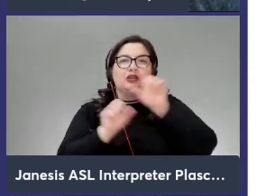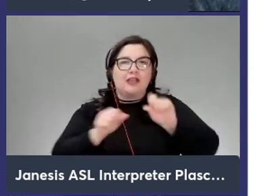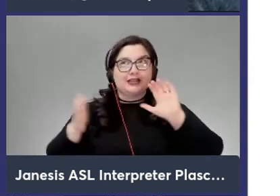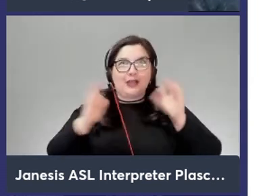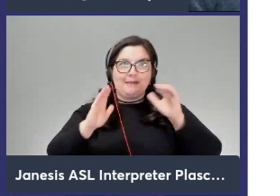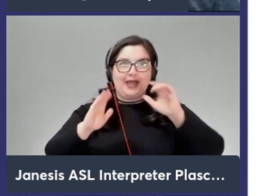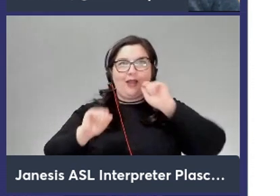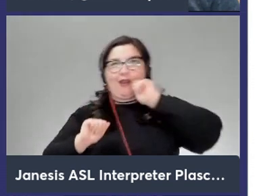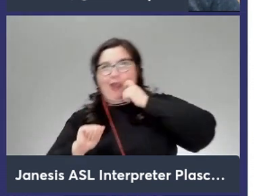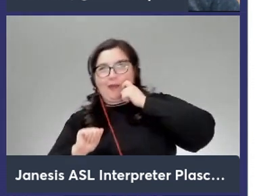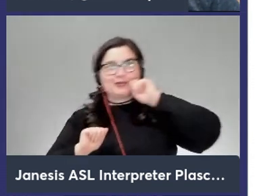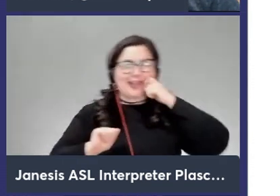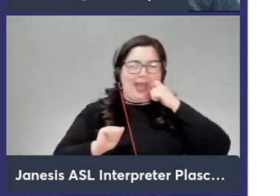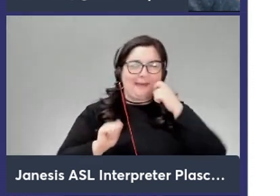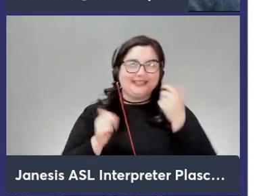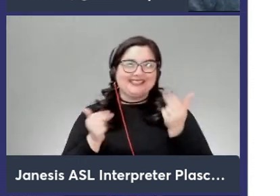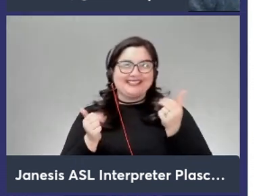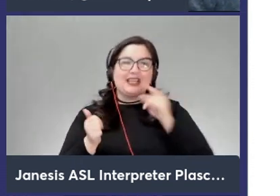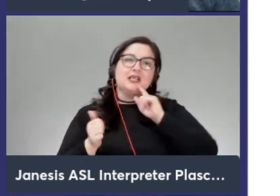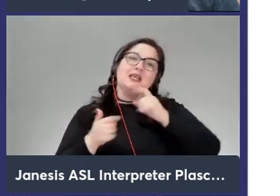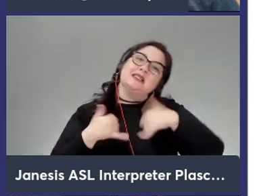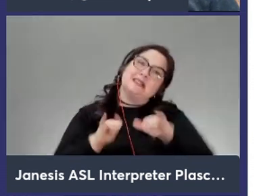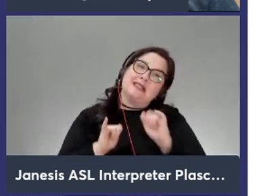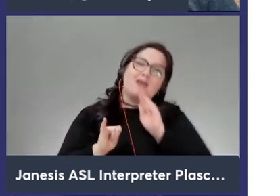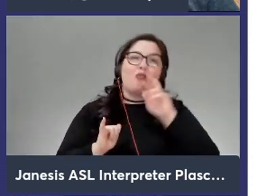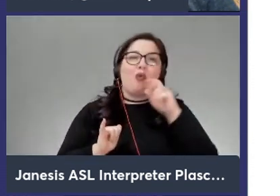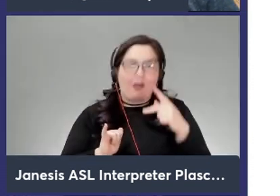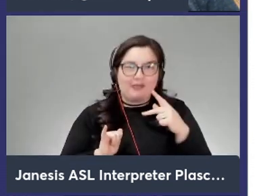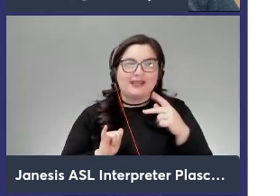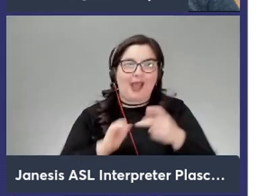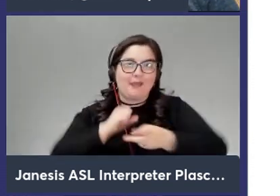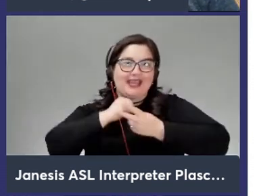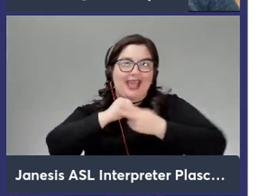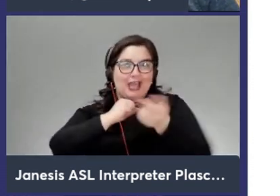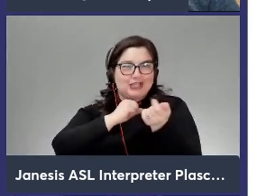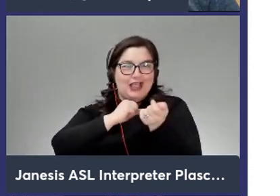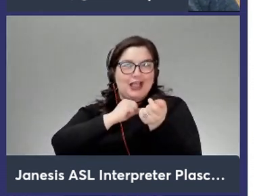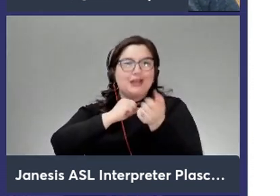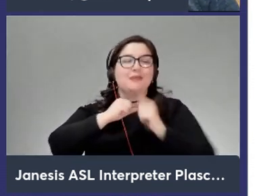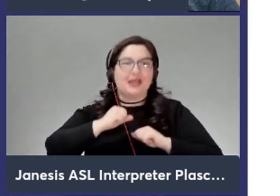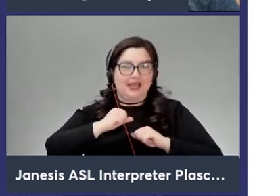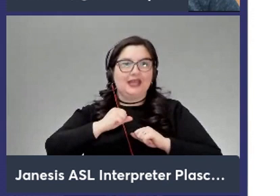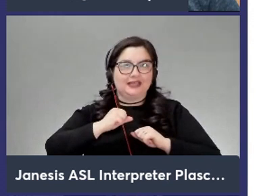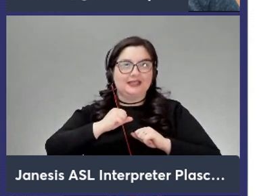So I'm still warming up that cache a little bit, but once we warm that up and we should have it warm now.